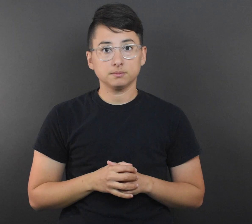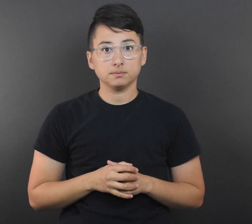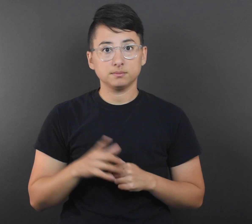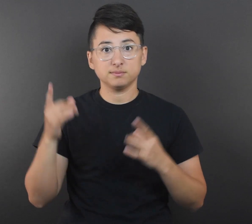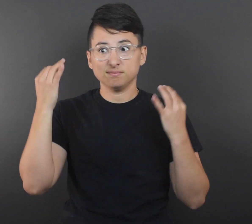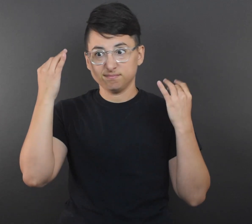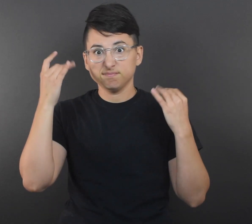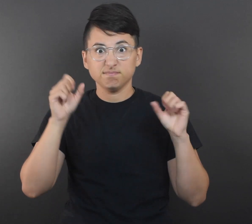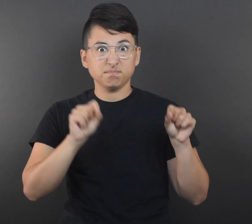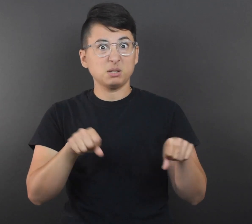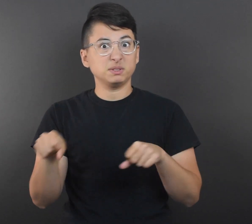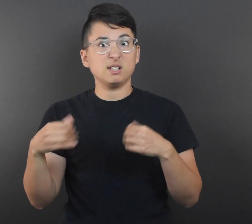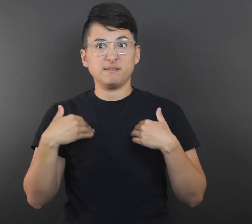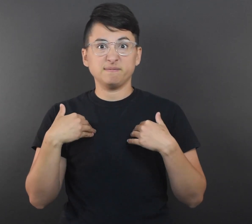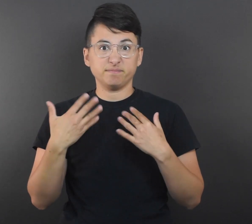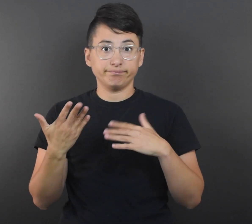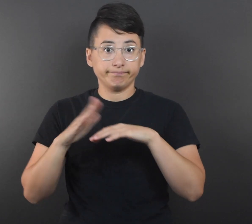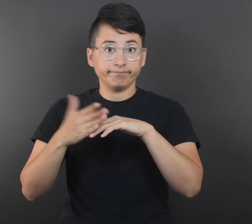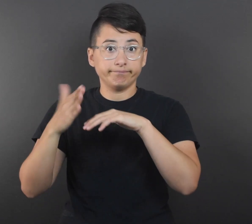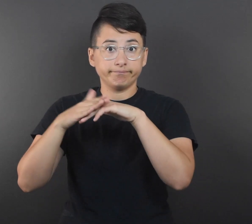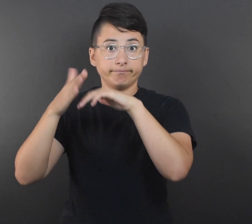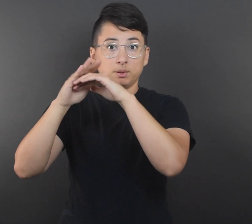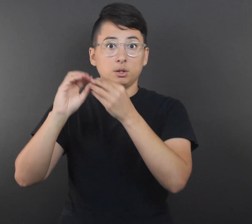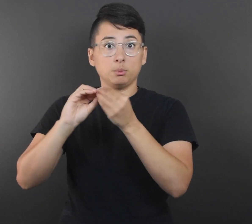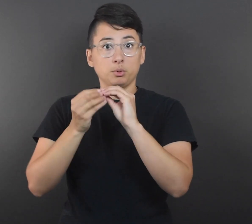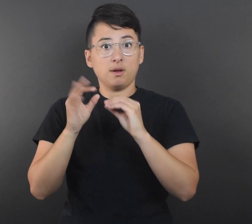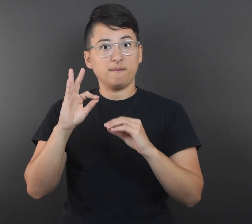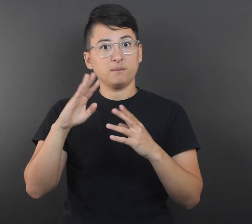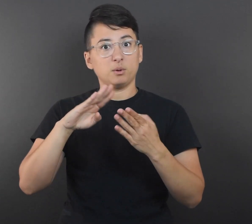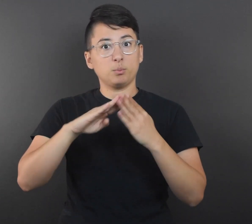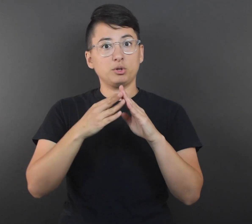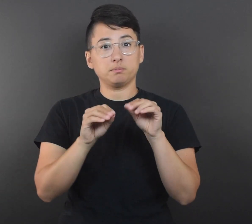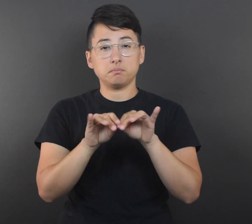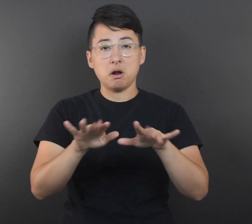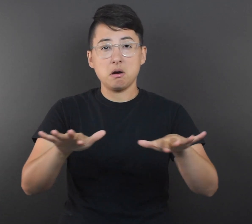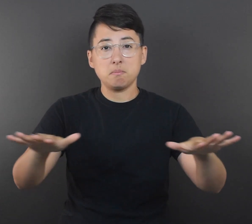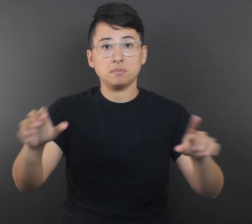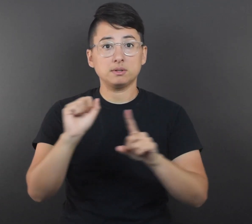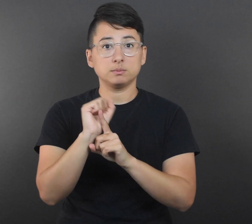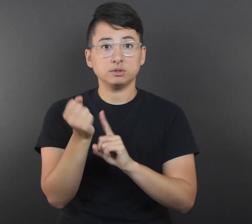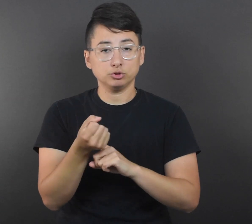Considering the possibility of higher rates of community spread following the